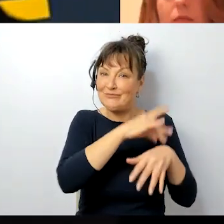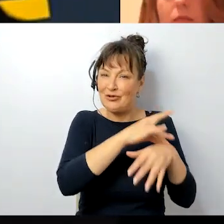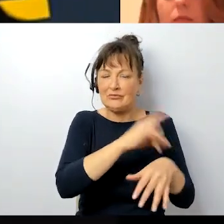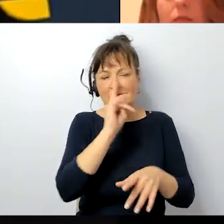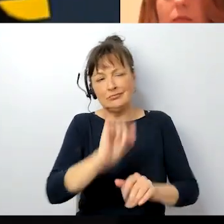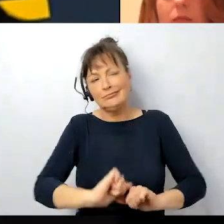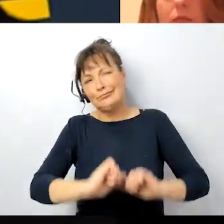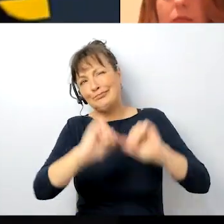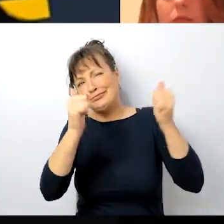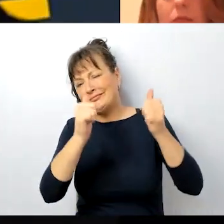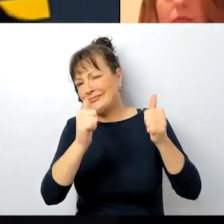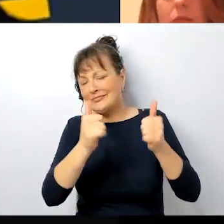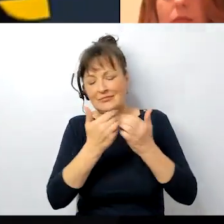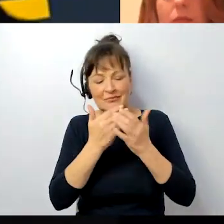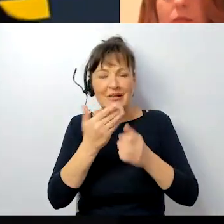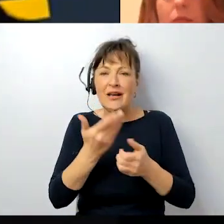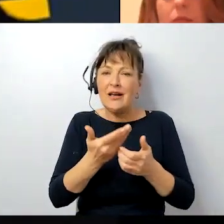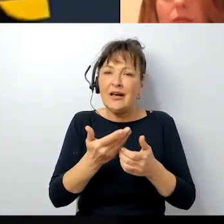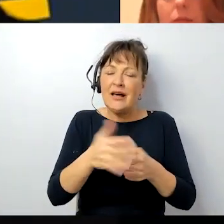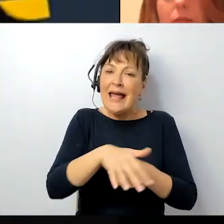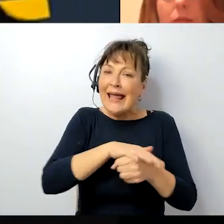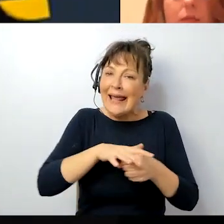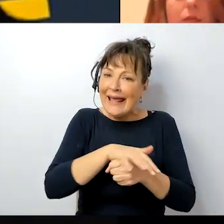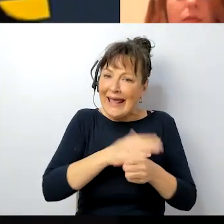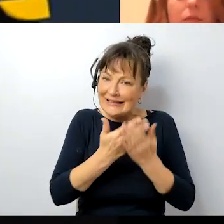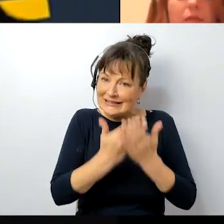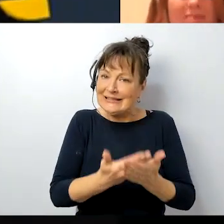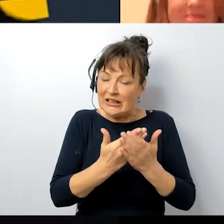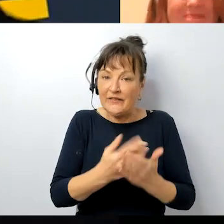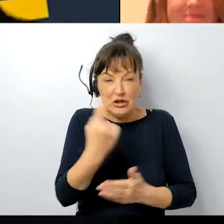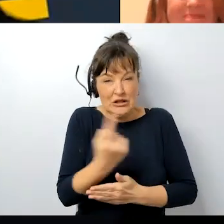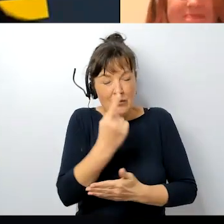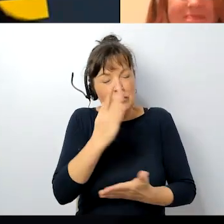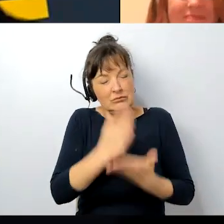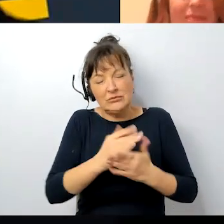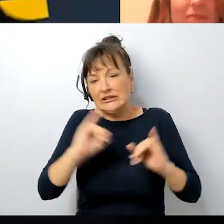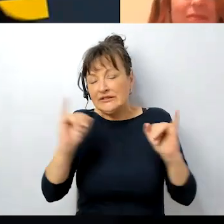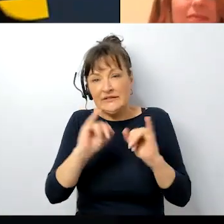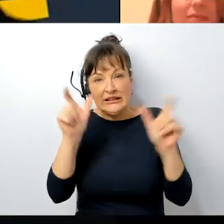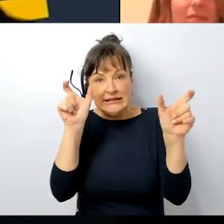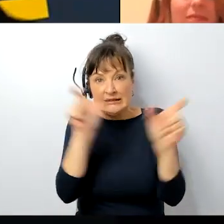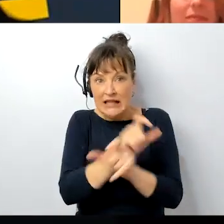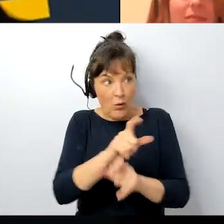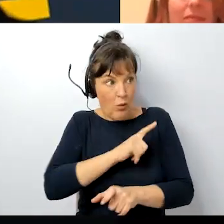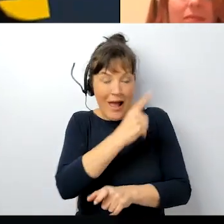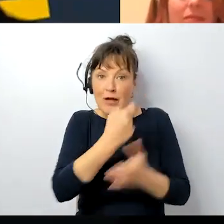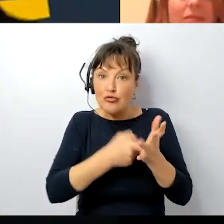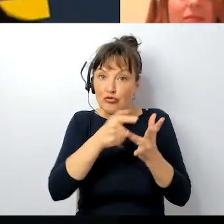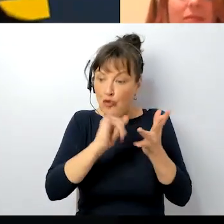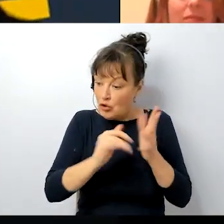Danielle knows, Ross in Scotland, and he's a great case study for someone who's severely dyslexic.